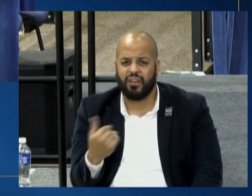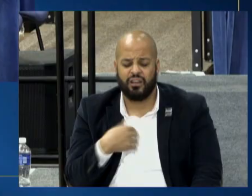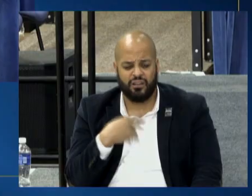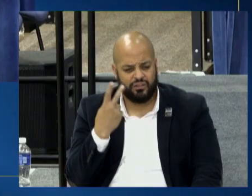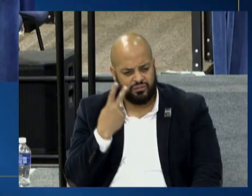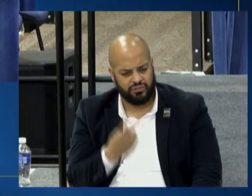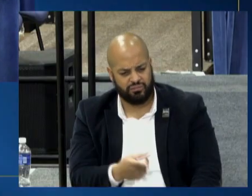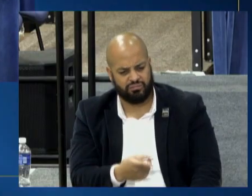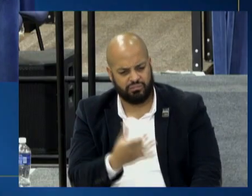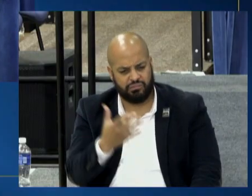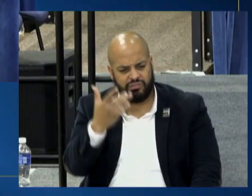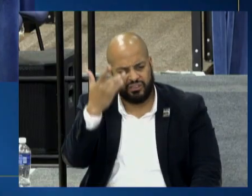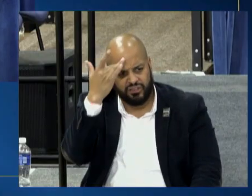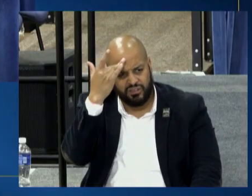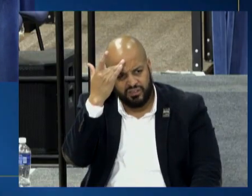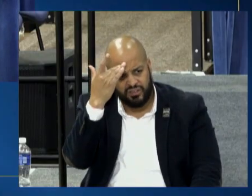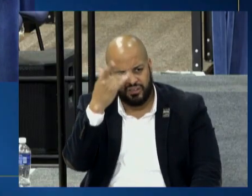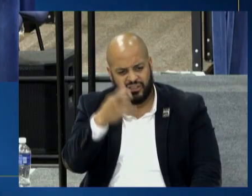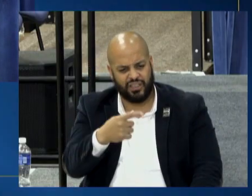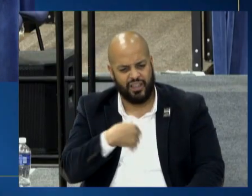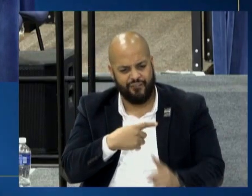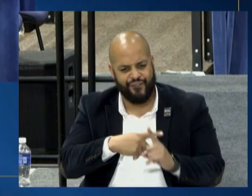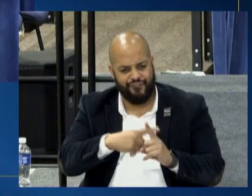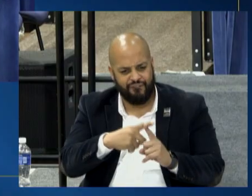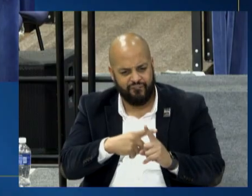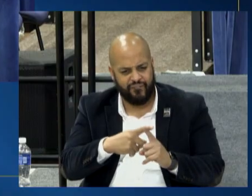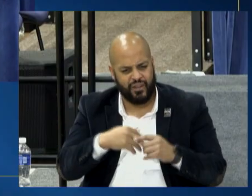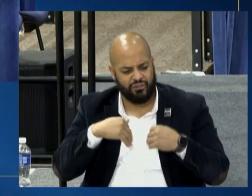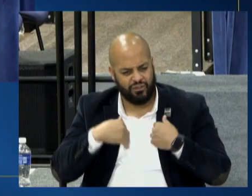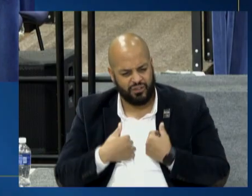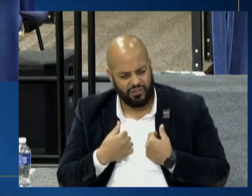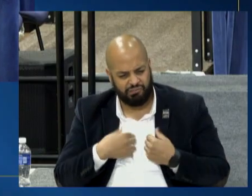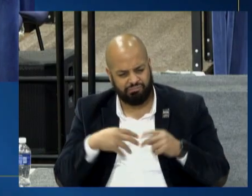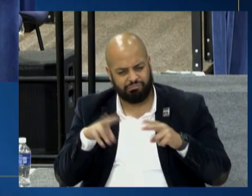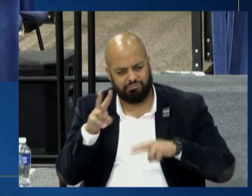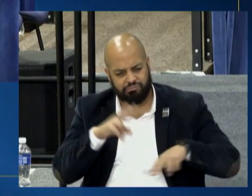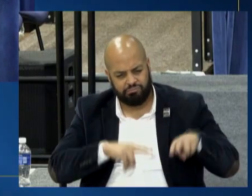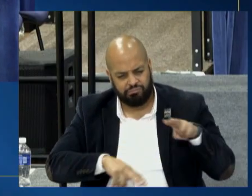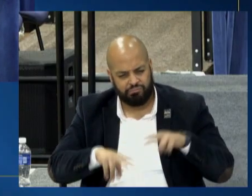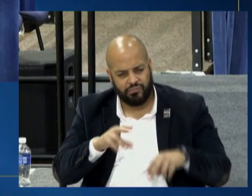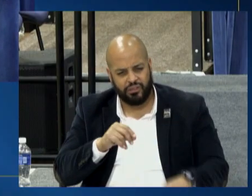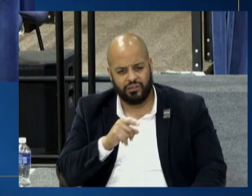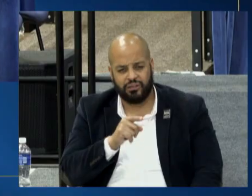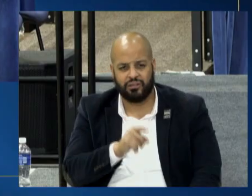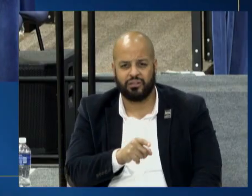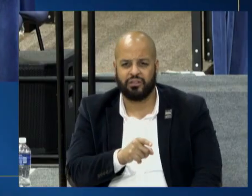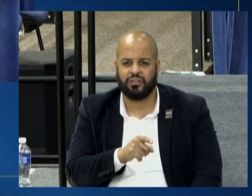had had fever and fatigue. And I examined her, and she had enlarged lymph nodes. She